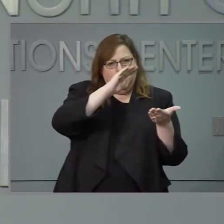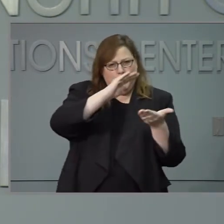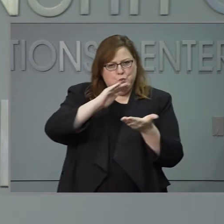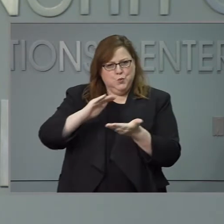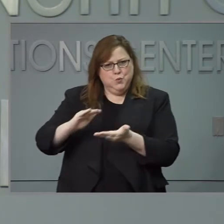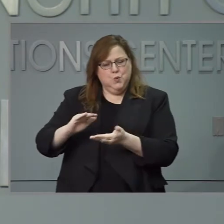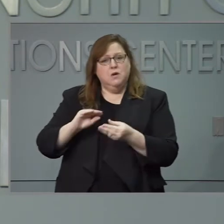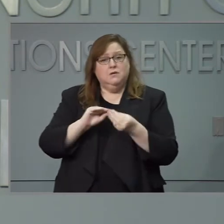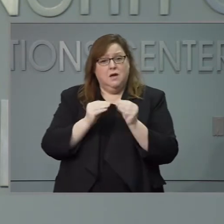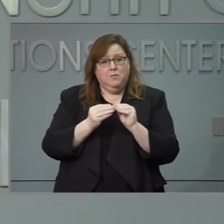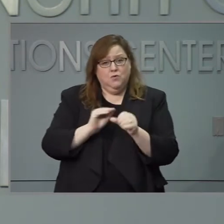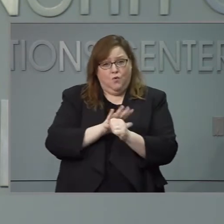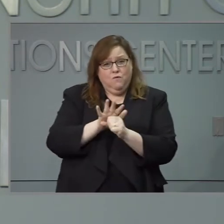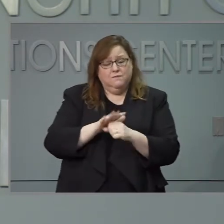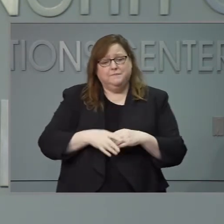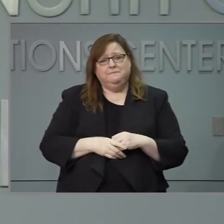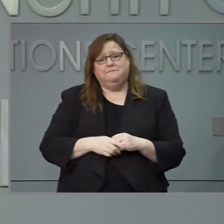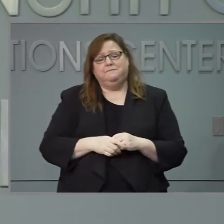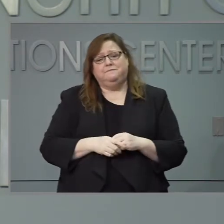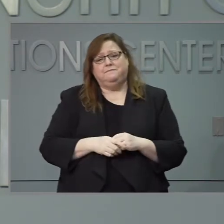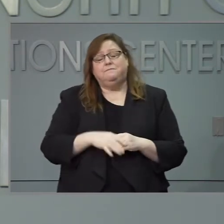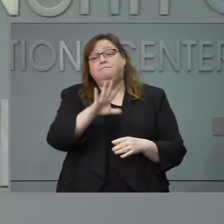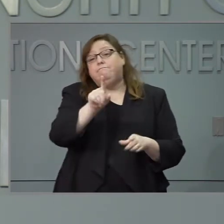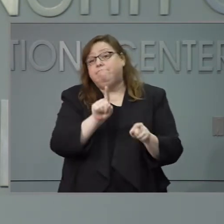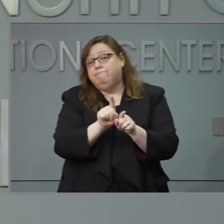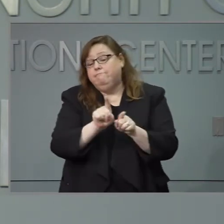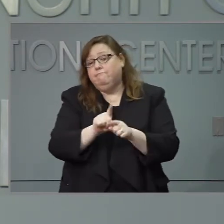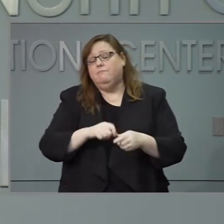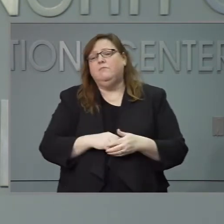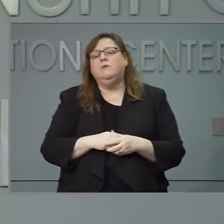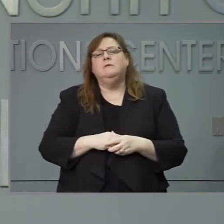PRESUPUESTO, HEMOS AUMENTADO 20% LA PAGA DE LOS MAESTROS, PERO EL